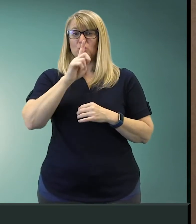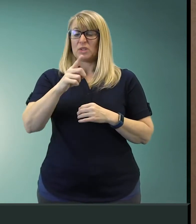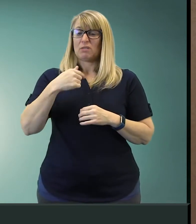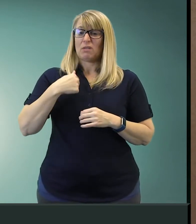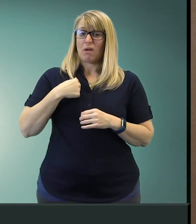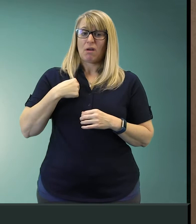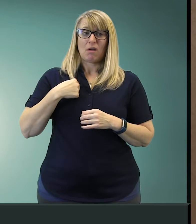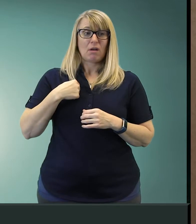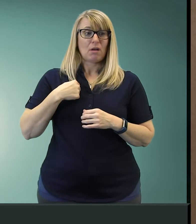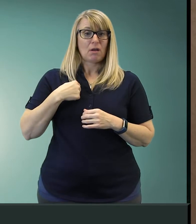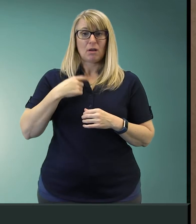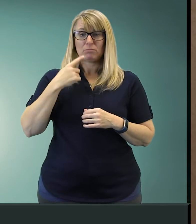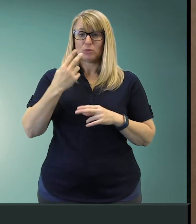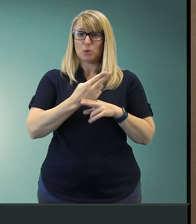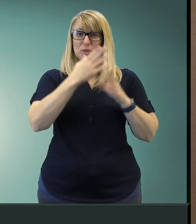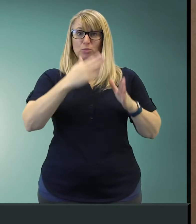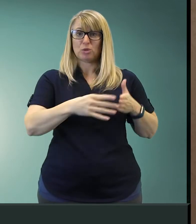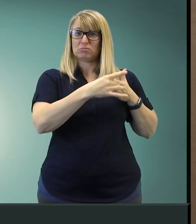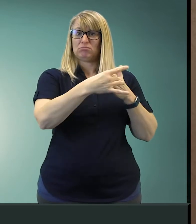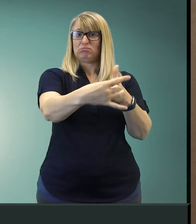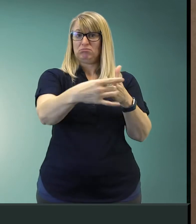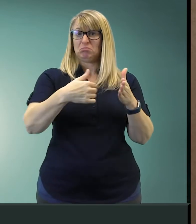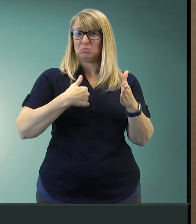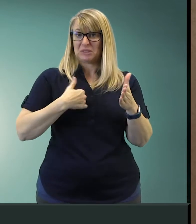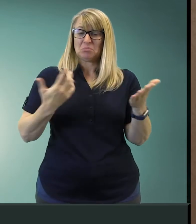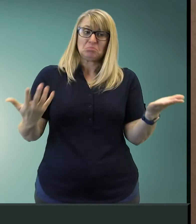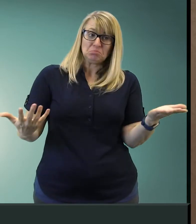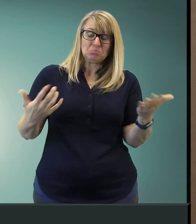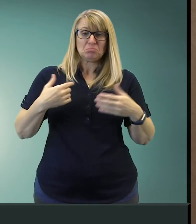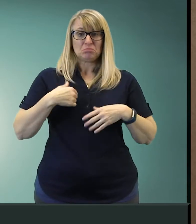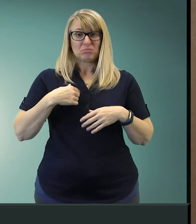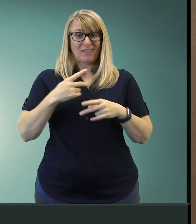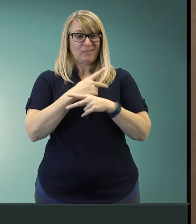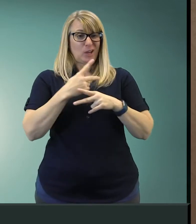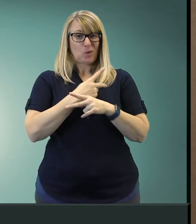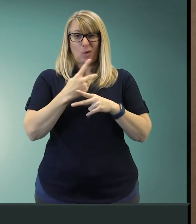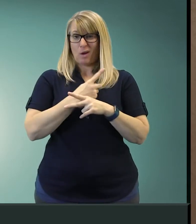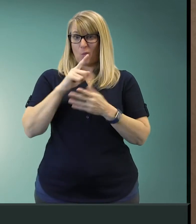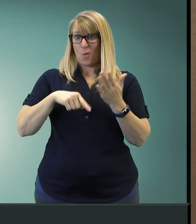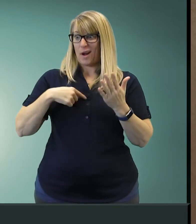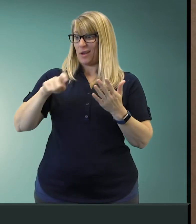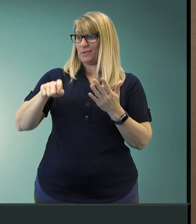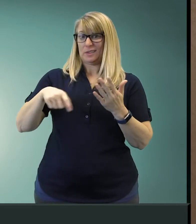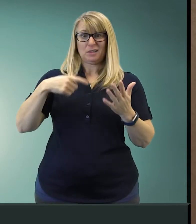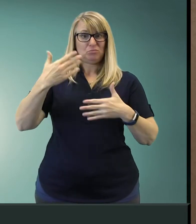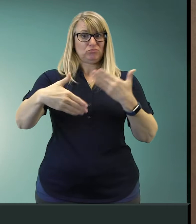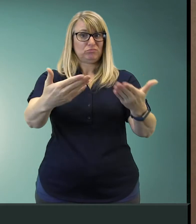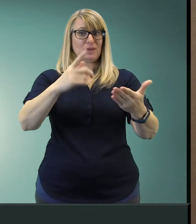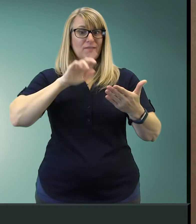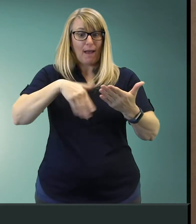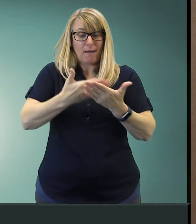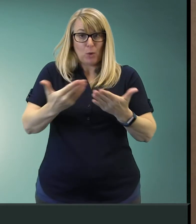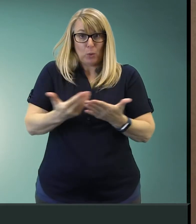But other than that, really I just go sighted guide and figure out what I need to figure out.